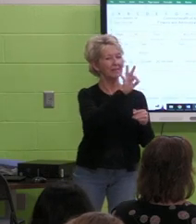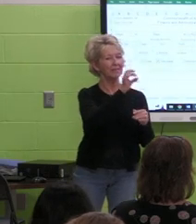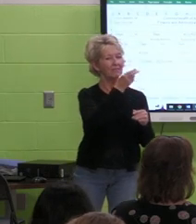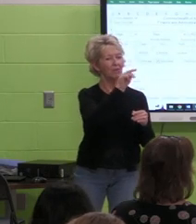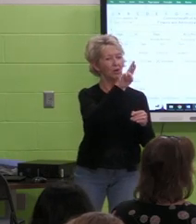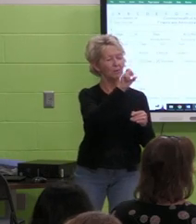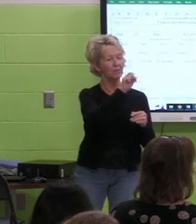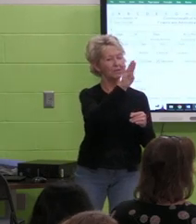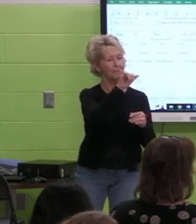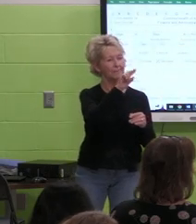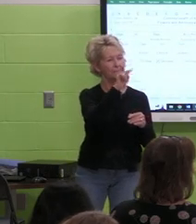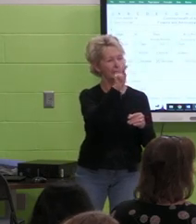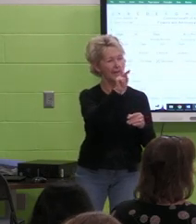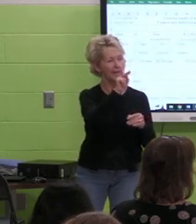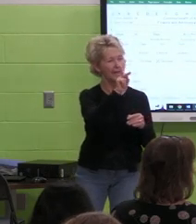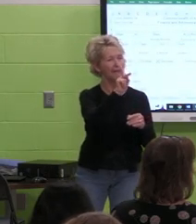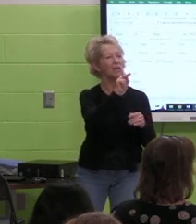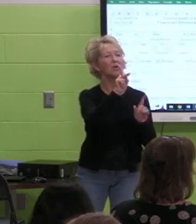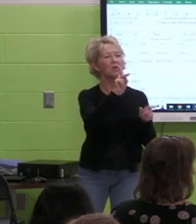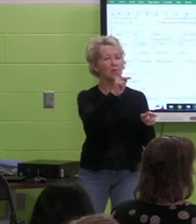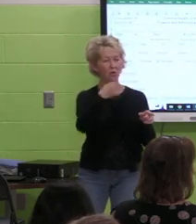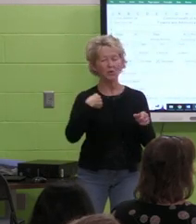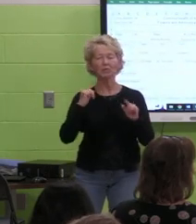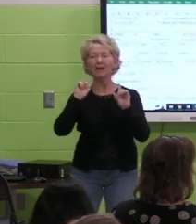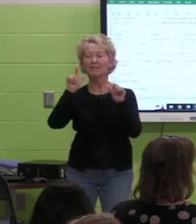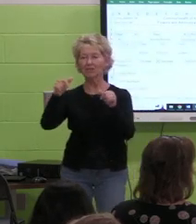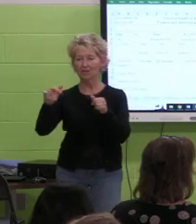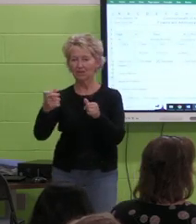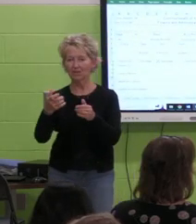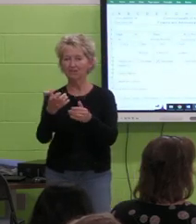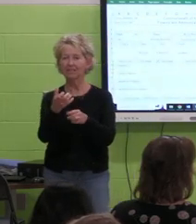okay so I have been to this mysterious bank and got mysterious money out before one year it was